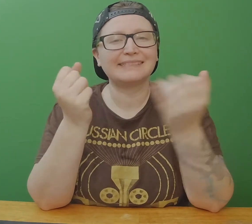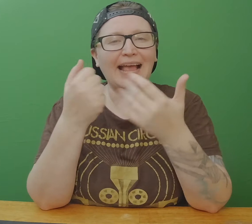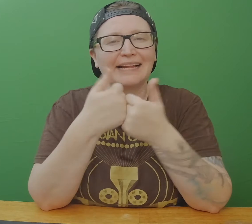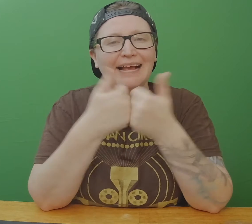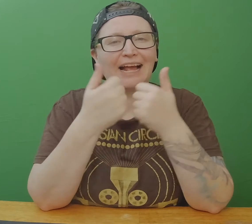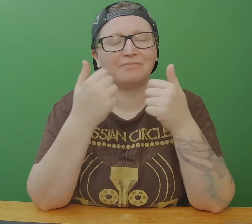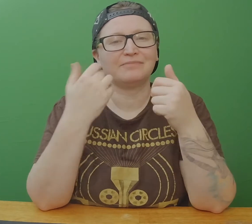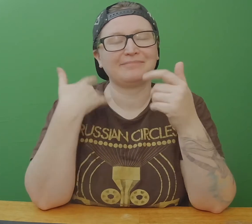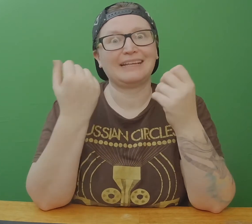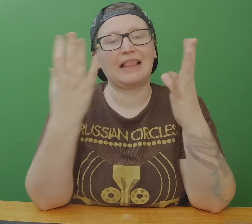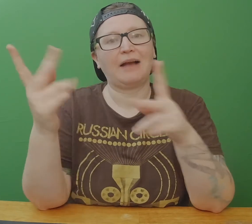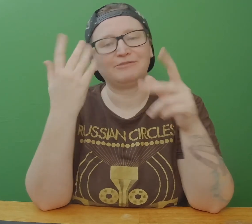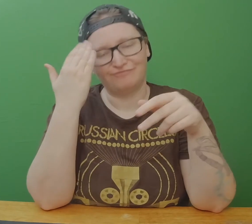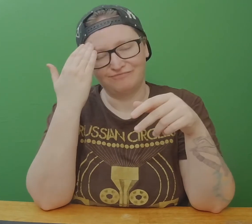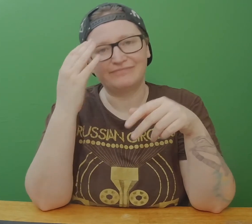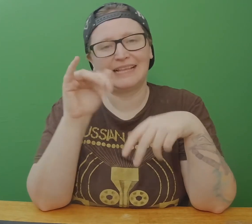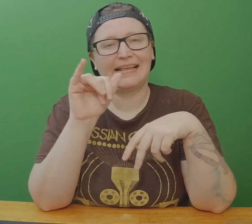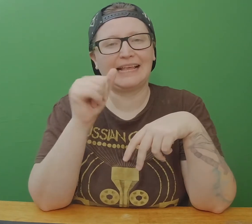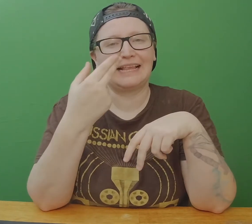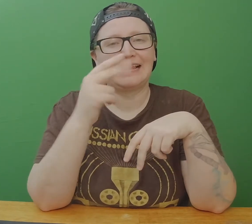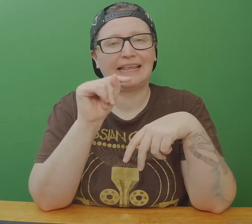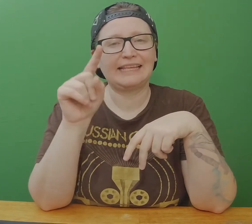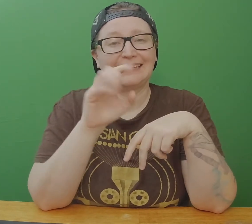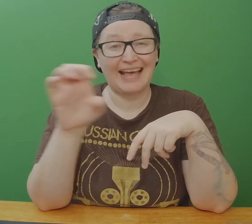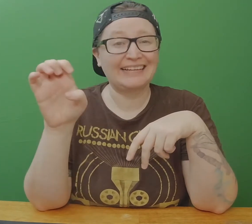it's going to use what's called you know the famous dice game a lot of people are aware